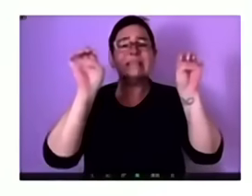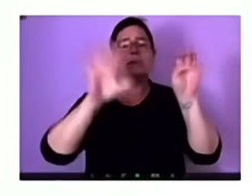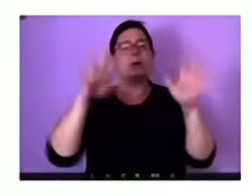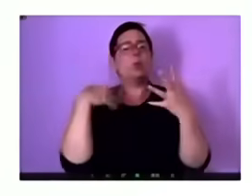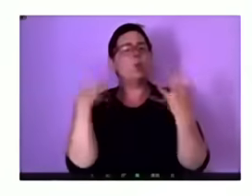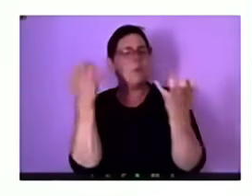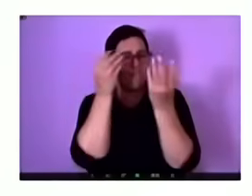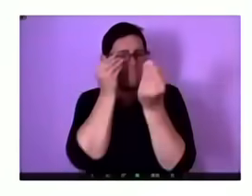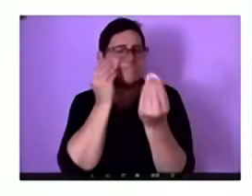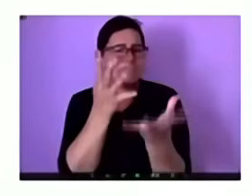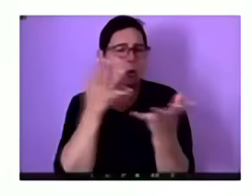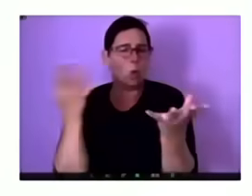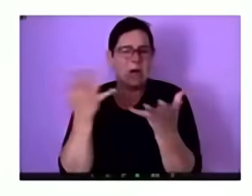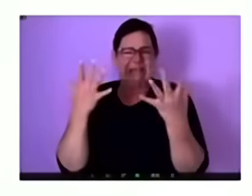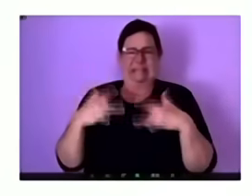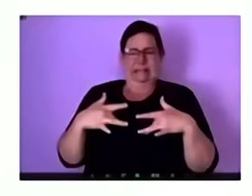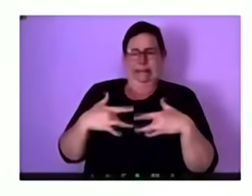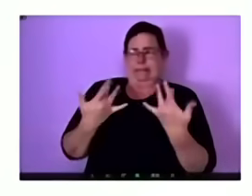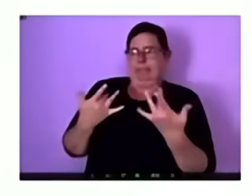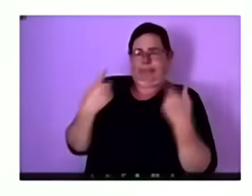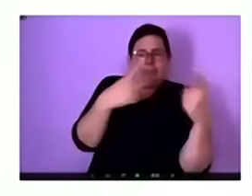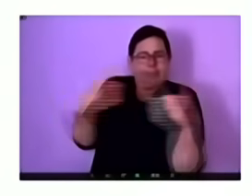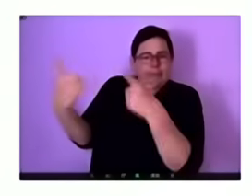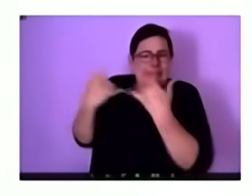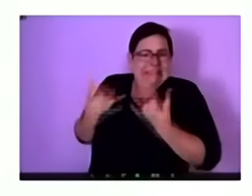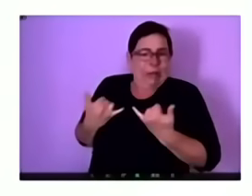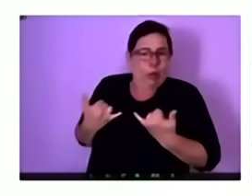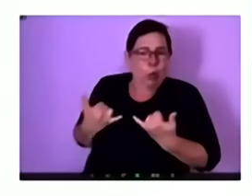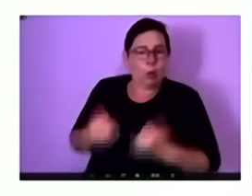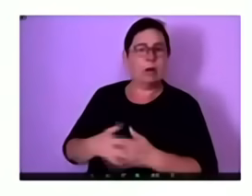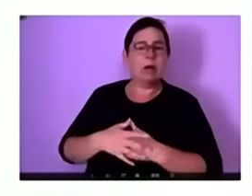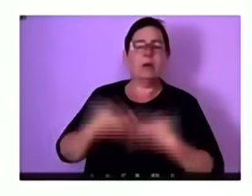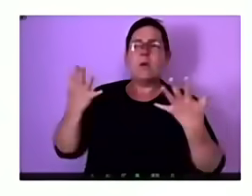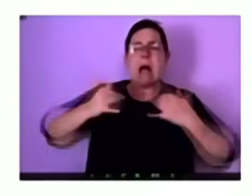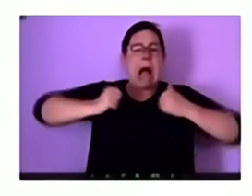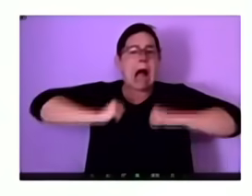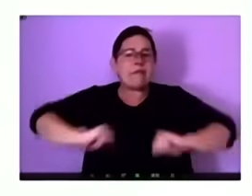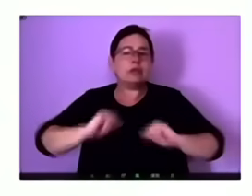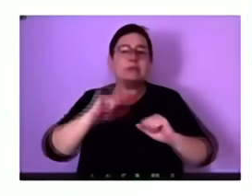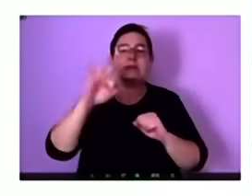OFFICIALS, MUNICIPAL AND OTHERWISE, ACROSS THE PROVINCE. THE PROVINCIAL COORDINATION